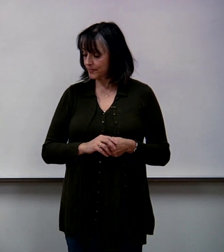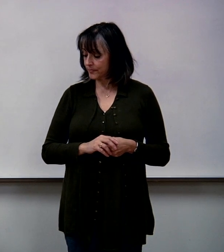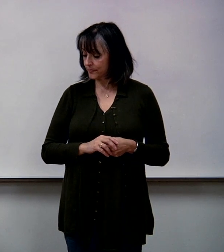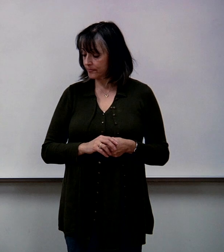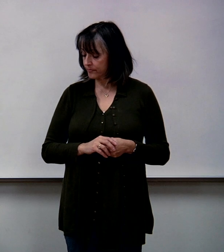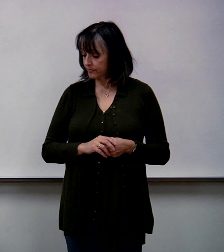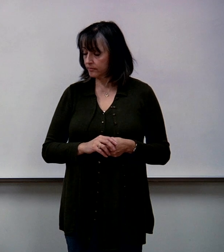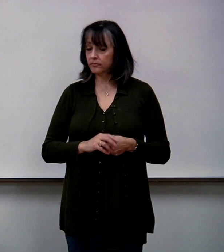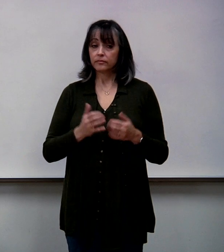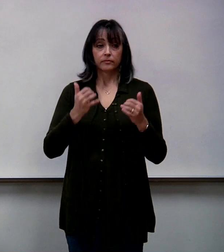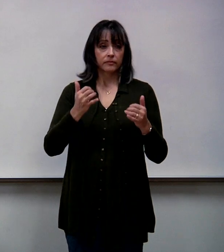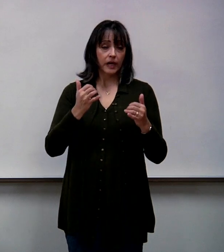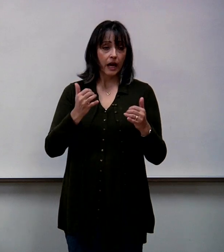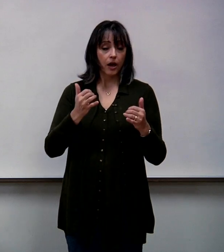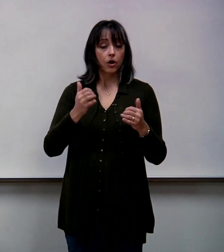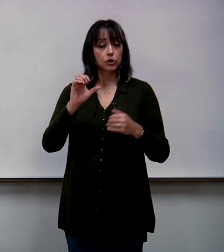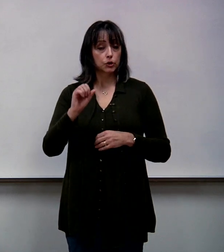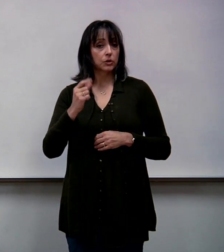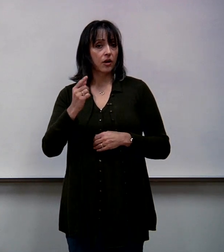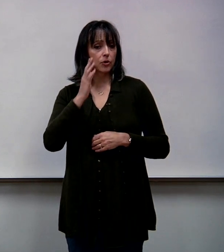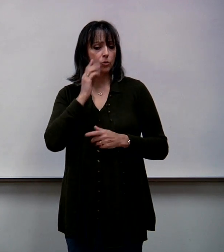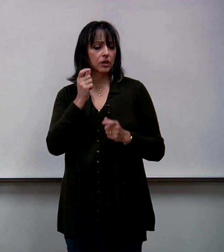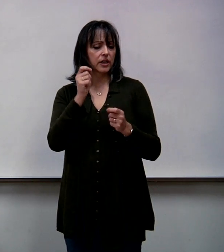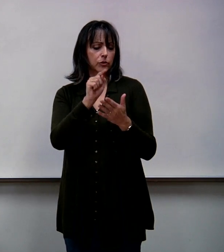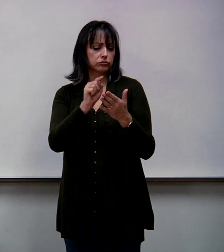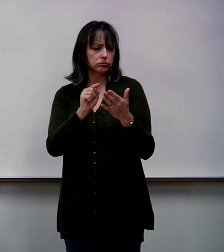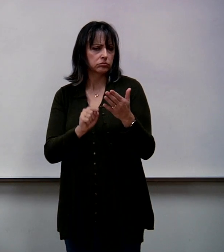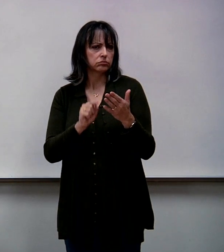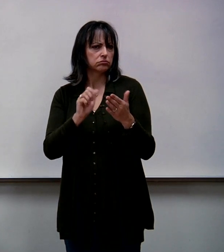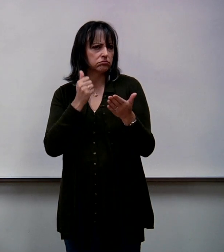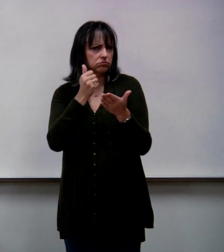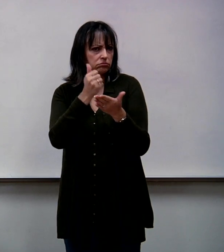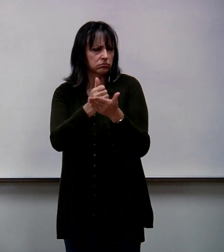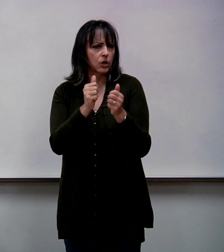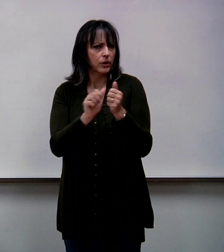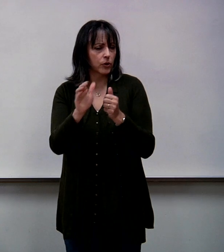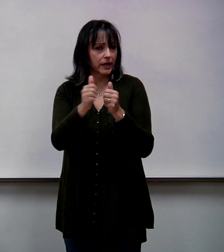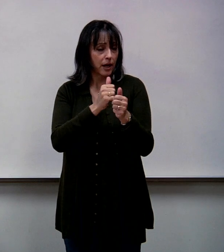There are a few things that Student Government will give you for as part of your campaign.